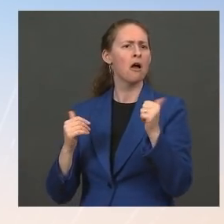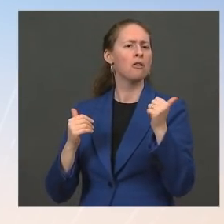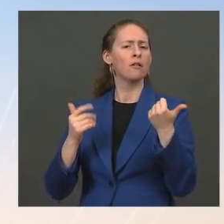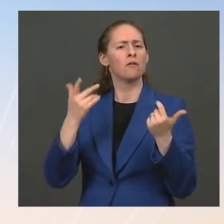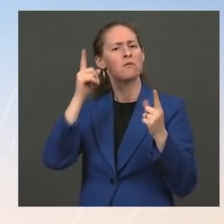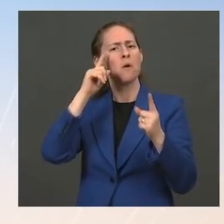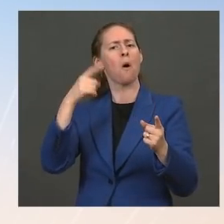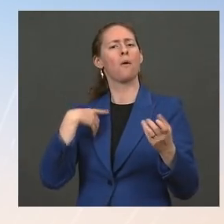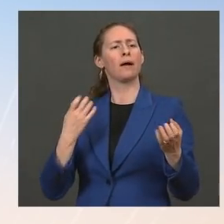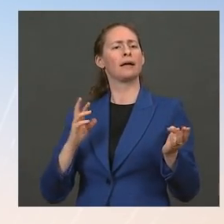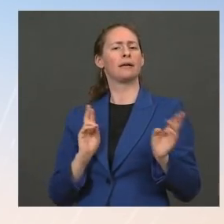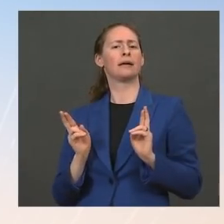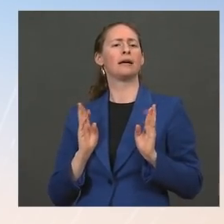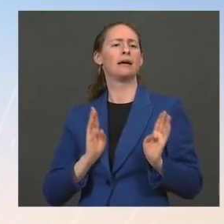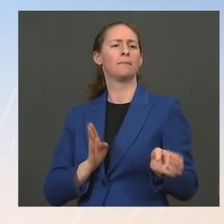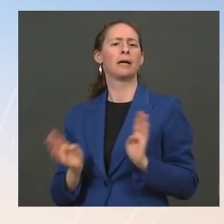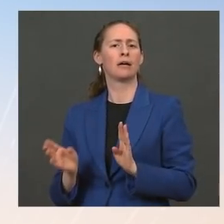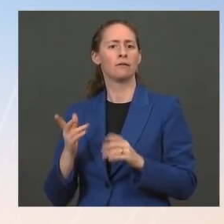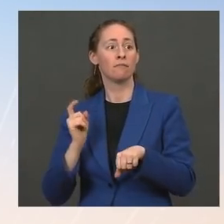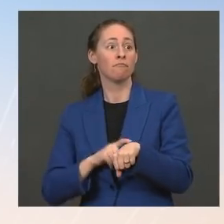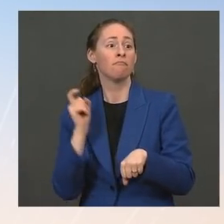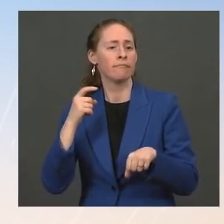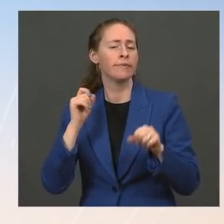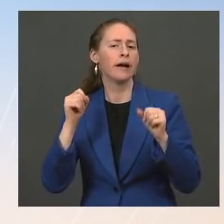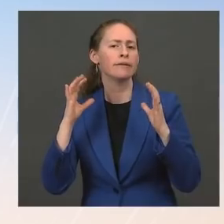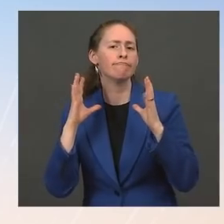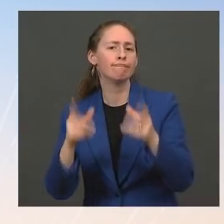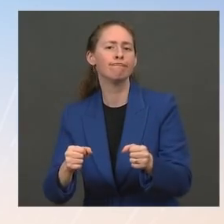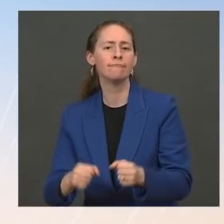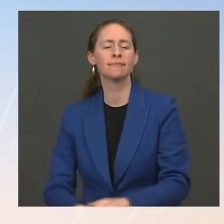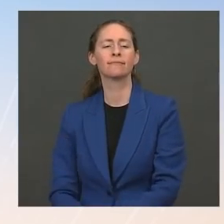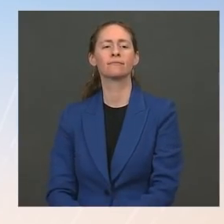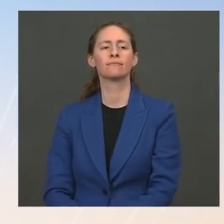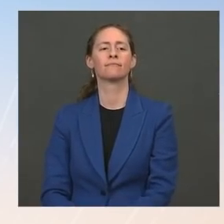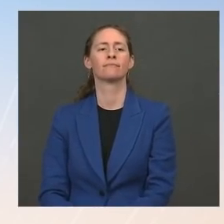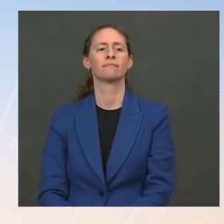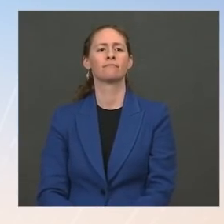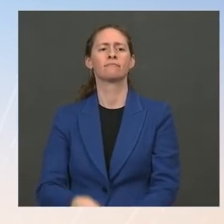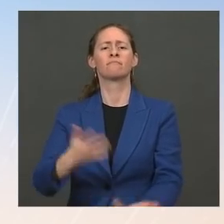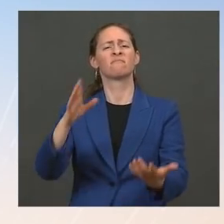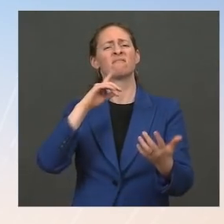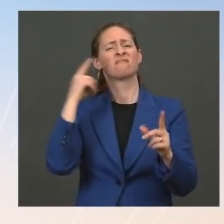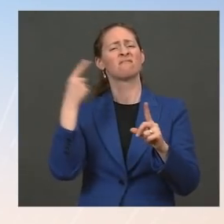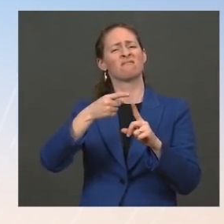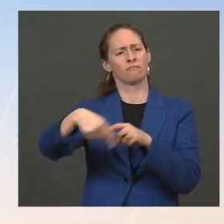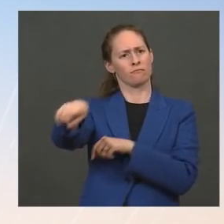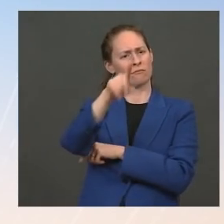the President is going to do everything -- he's going to always err on the side of protecting the American people.